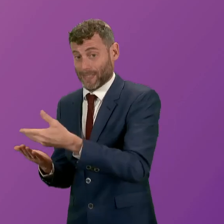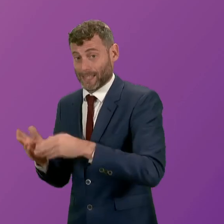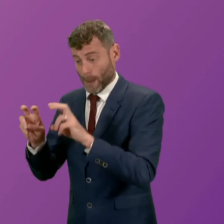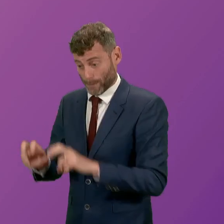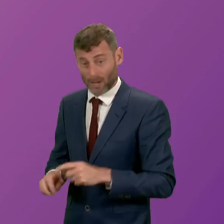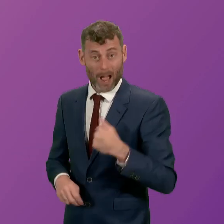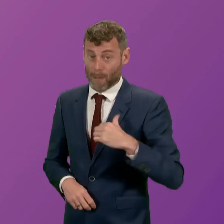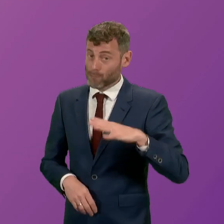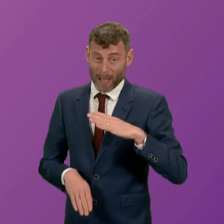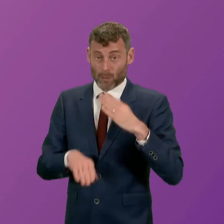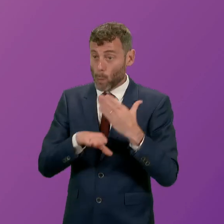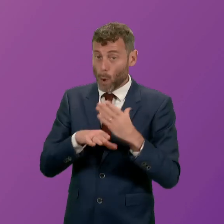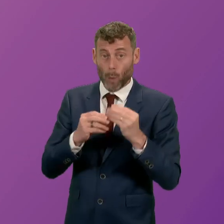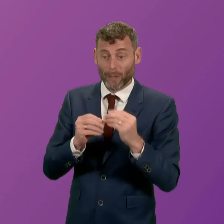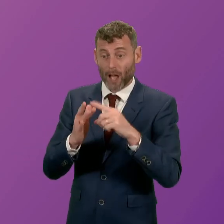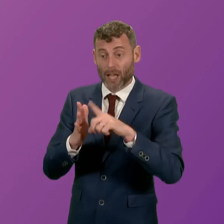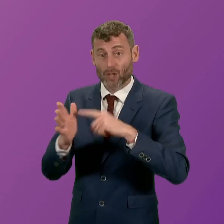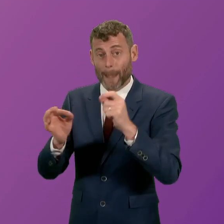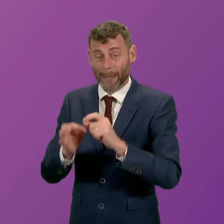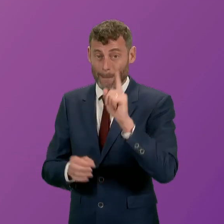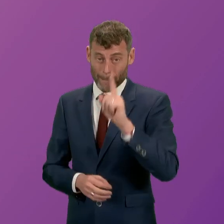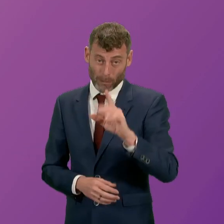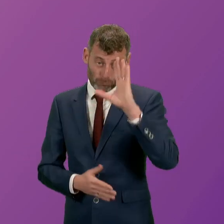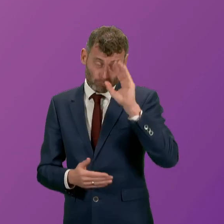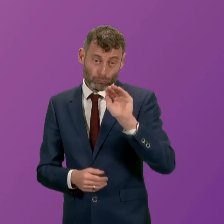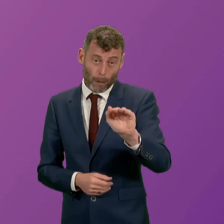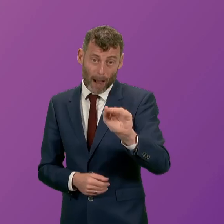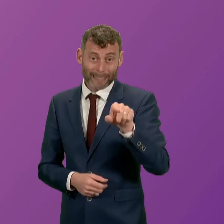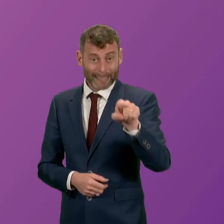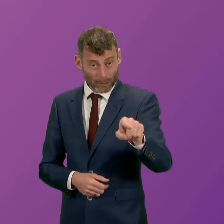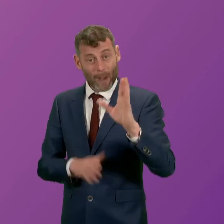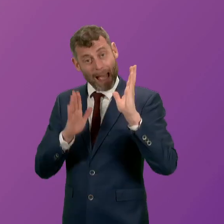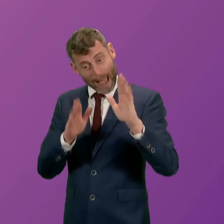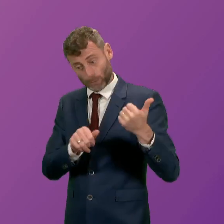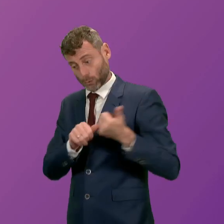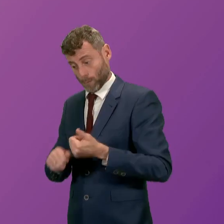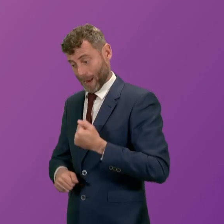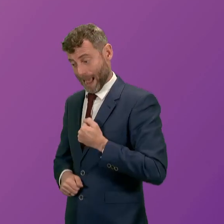but Mr Choudhury cannot be absolved of his responsibility for failing to support the budget,